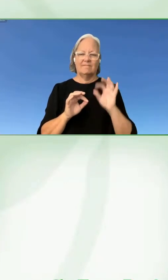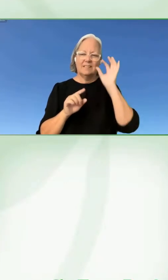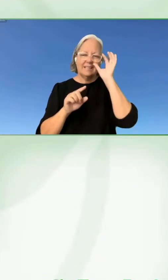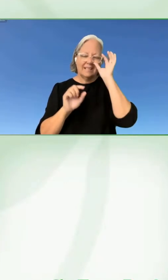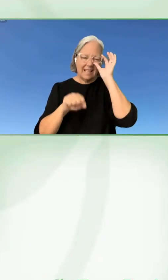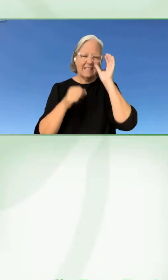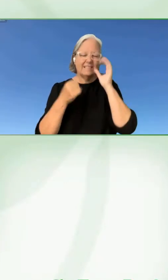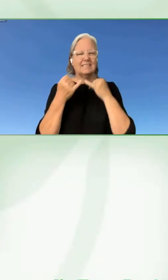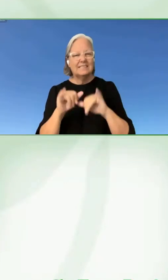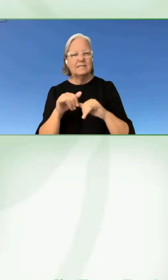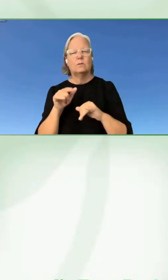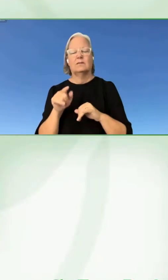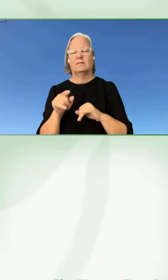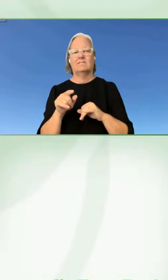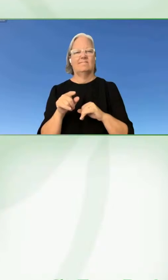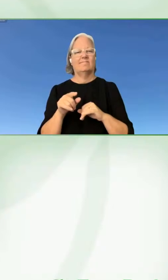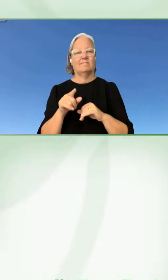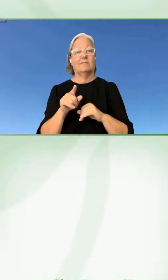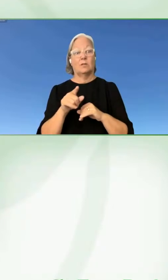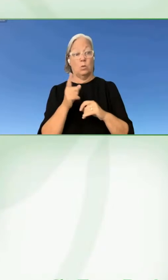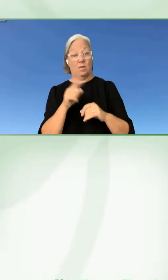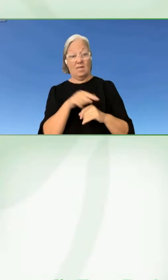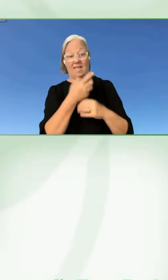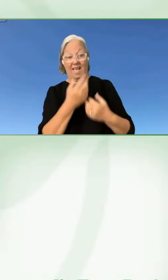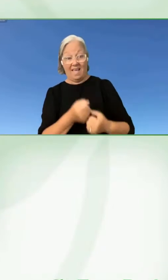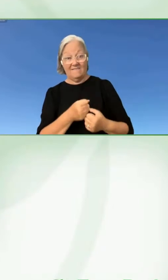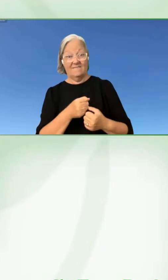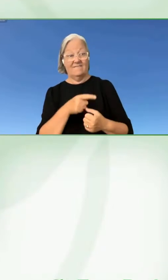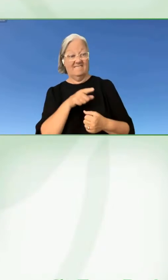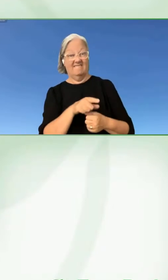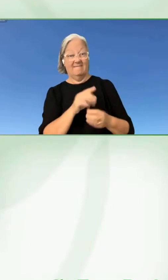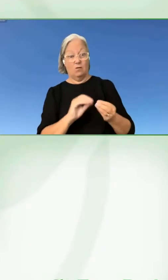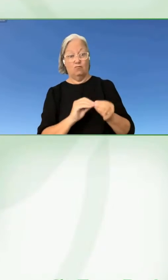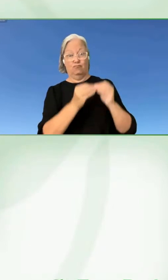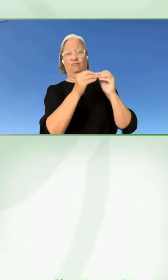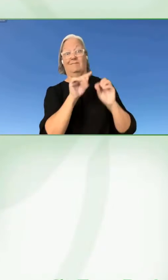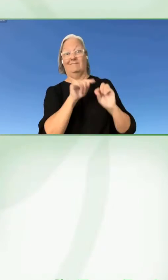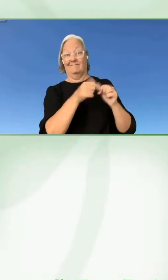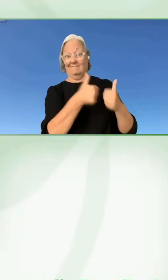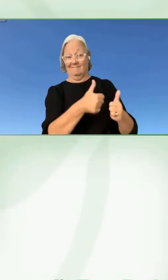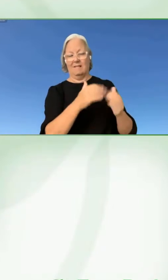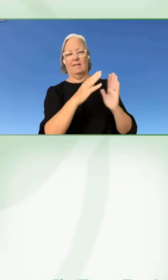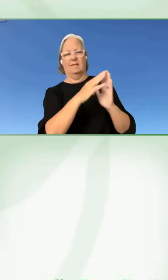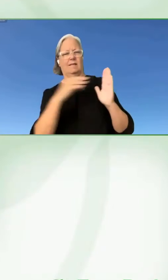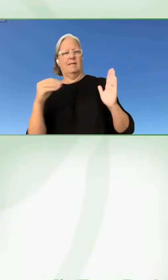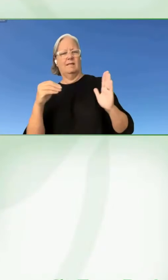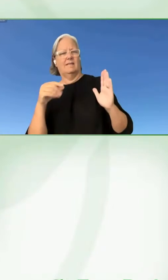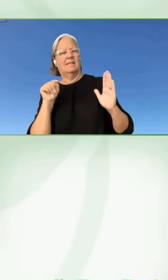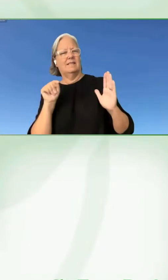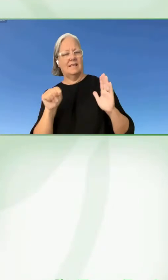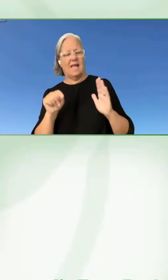all of the systems that are in the world but the efficient ones, and try to not invent but use maybe what was already developed.